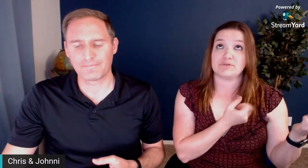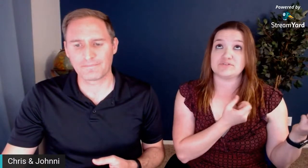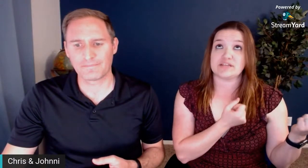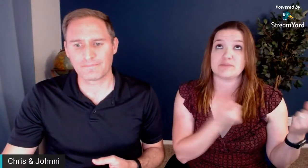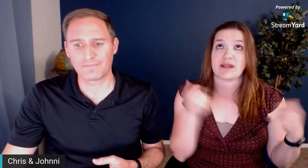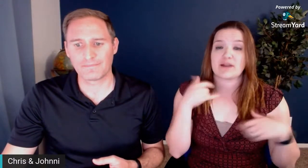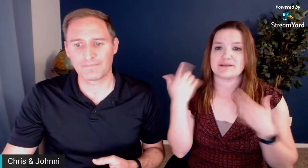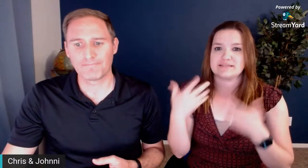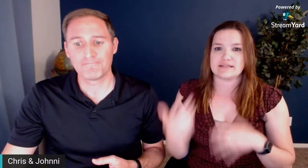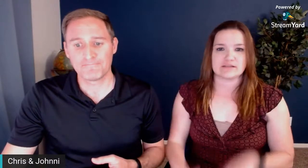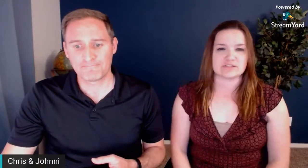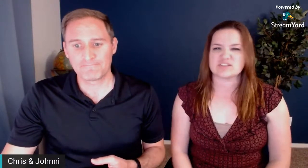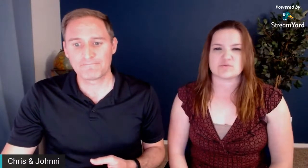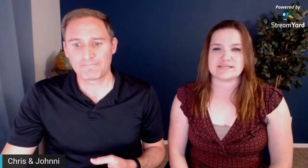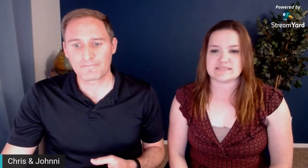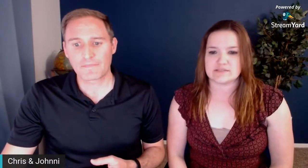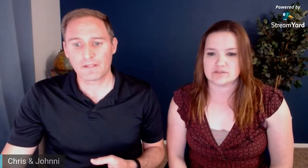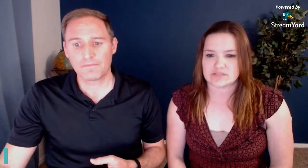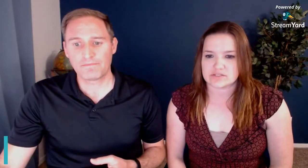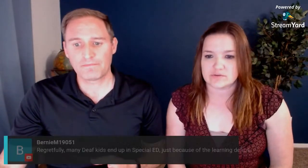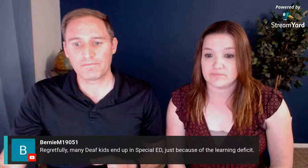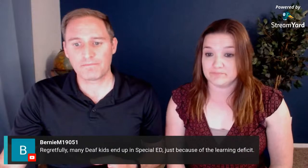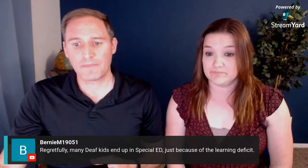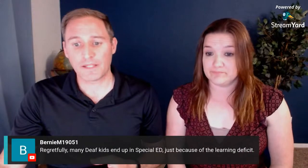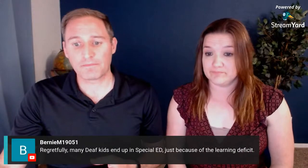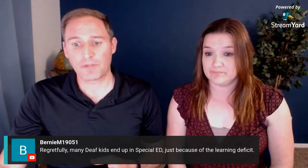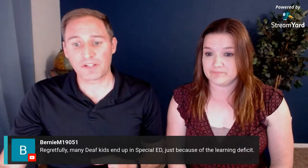produce it here but how do i say it in english that's crazy we'll do that too yeah bernie is